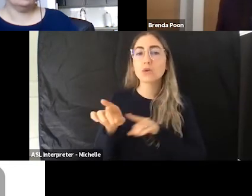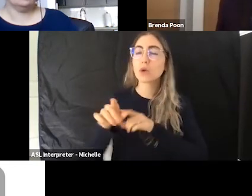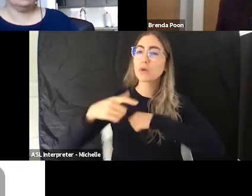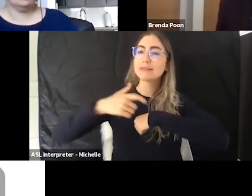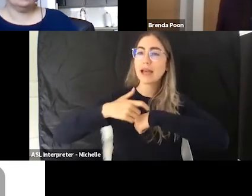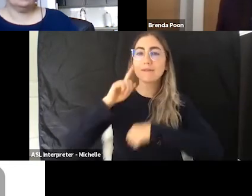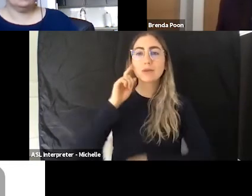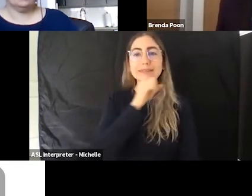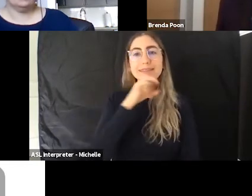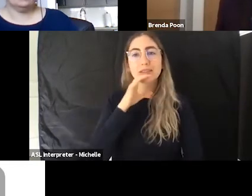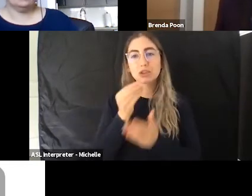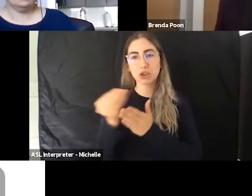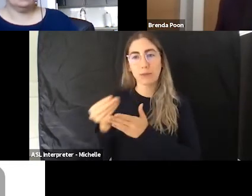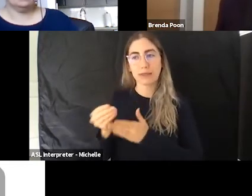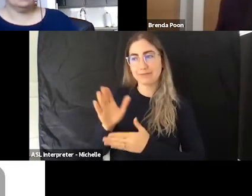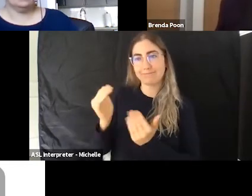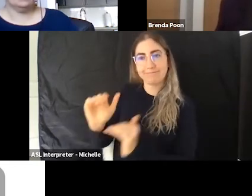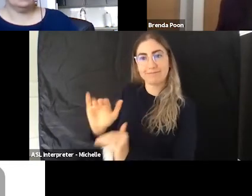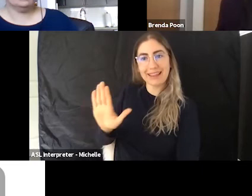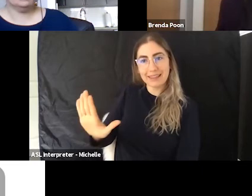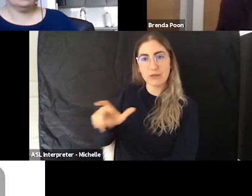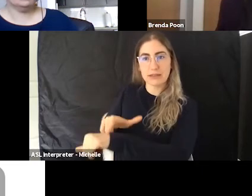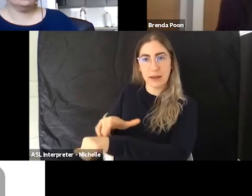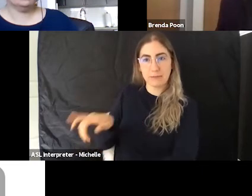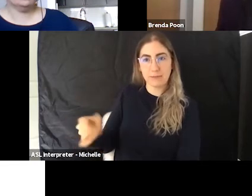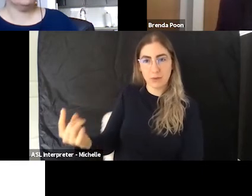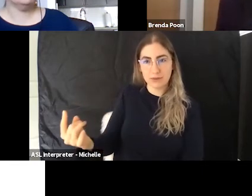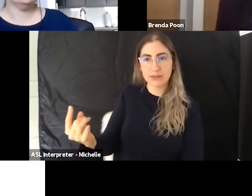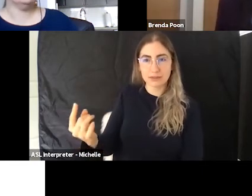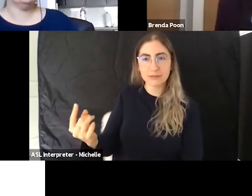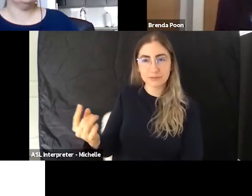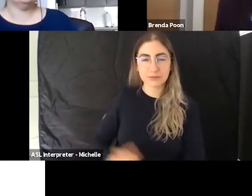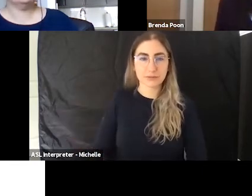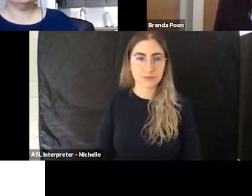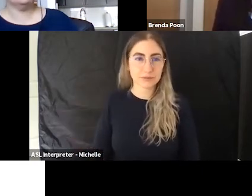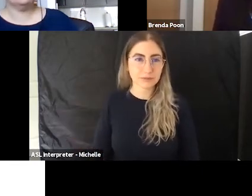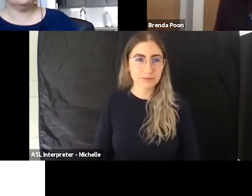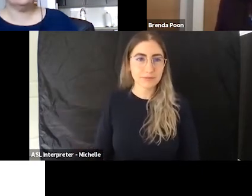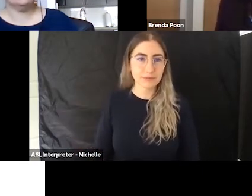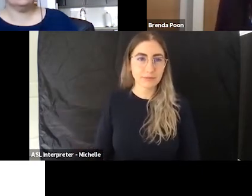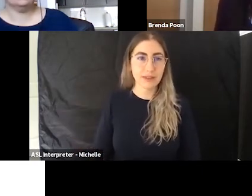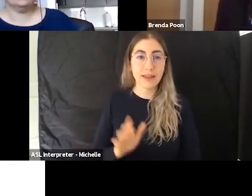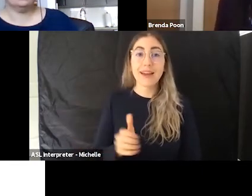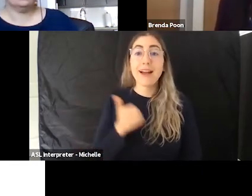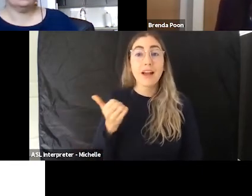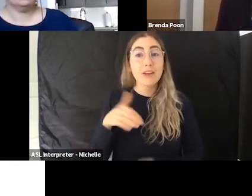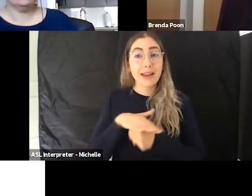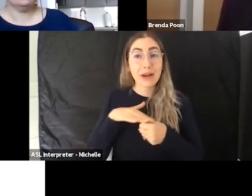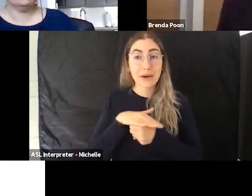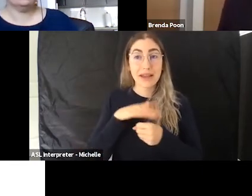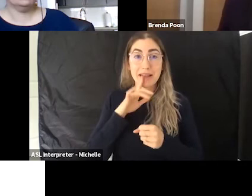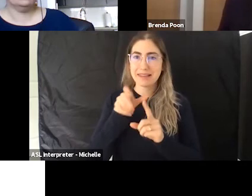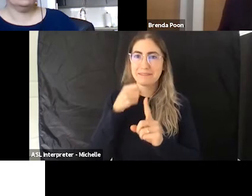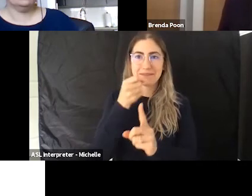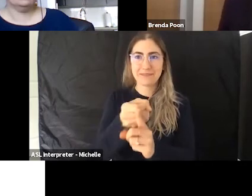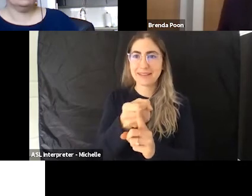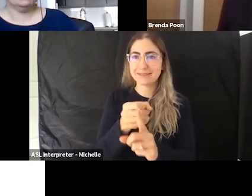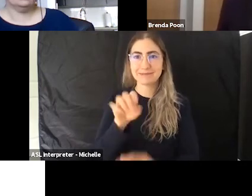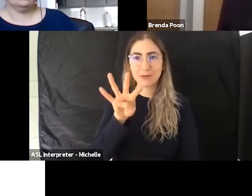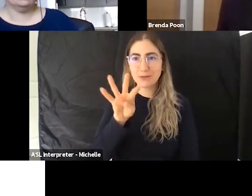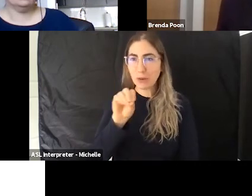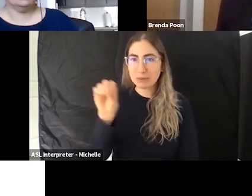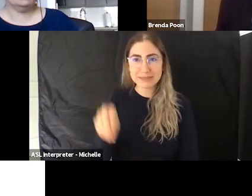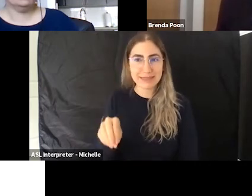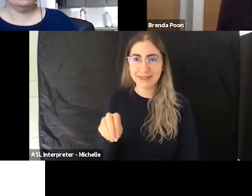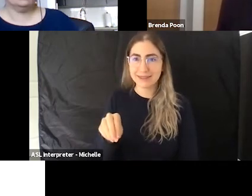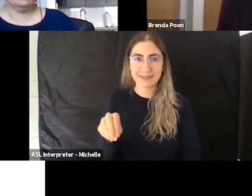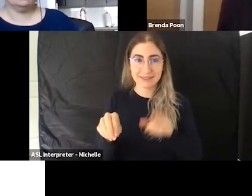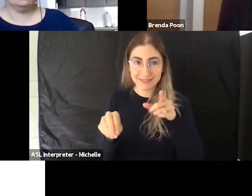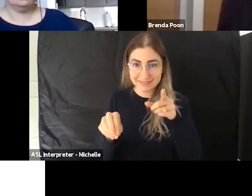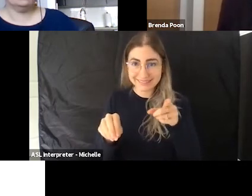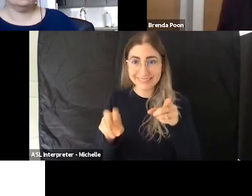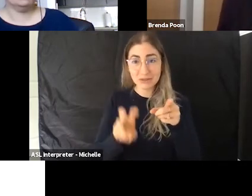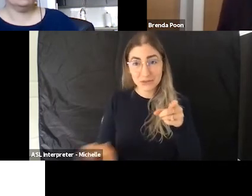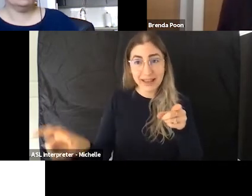SENIORS.